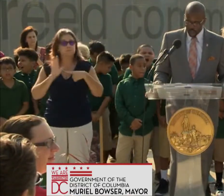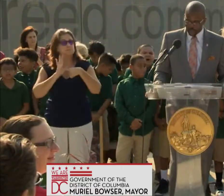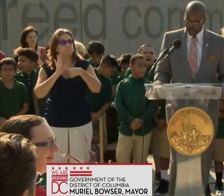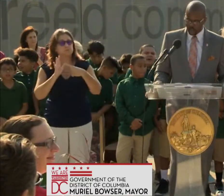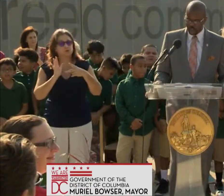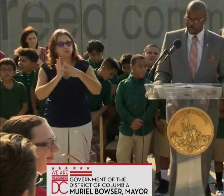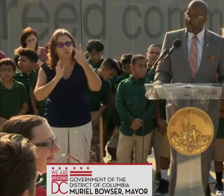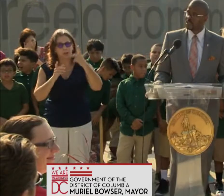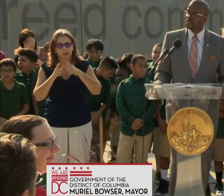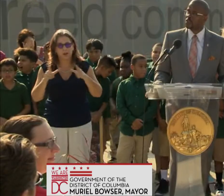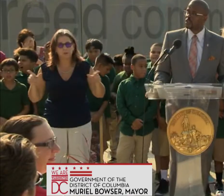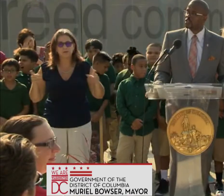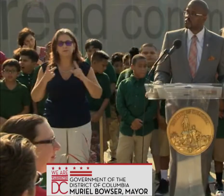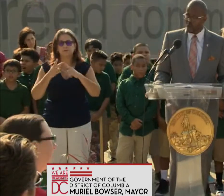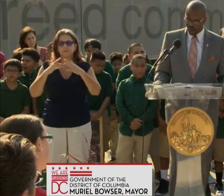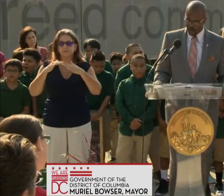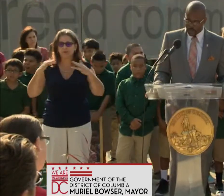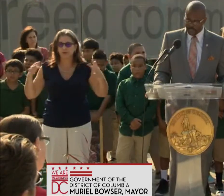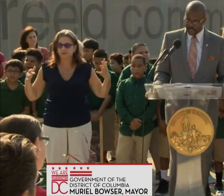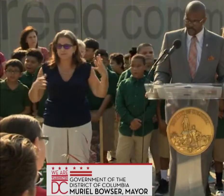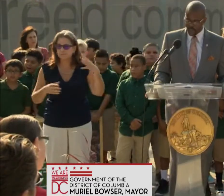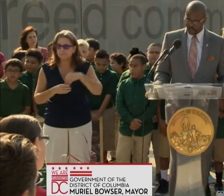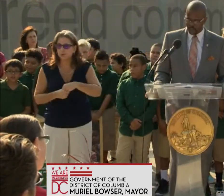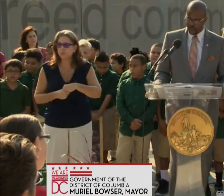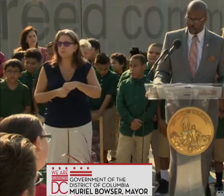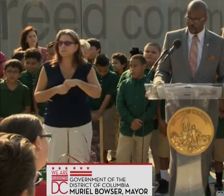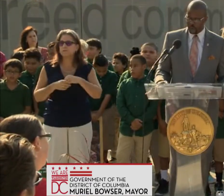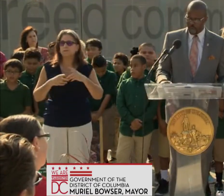that diversity makes learning stronger it makes us all stronger and we value